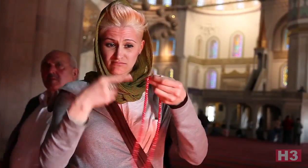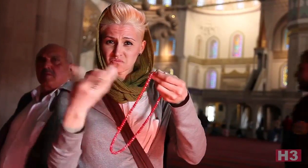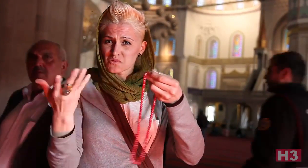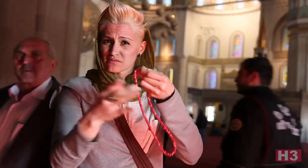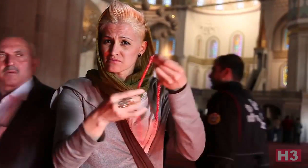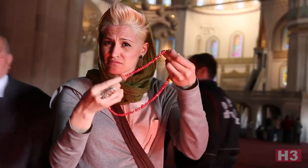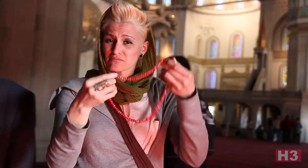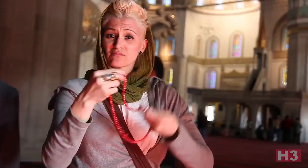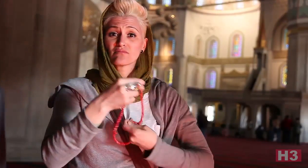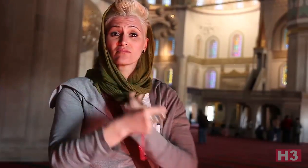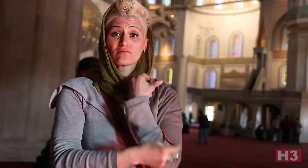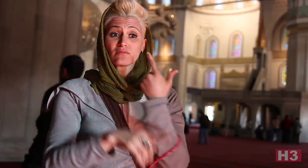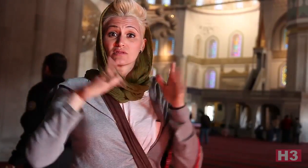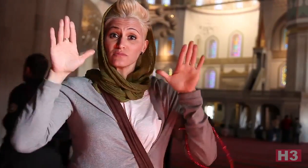You are looking at prayer beads.